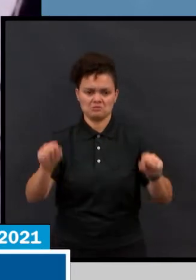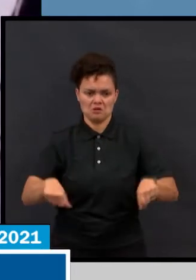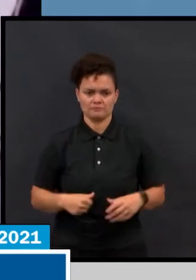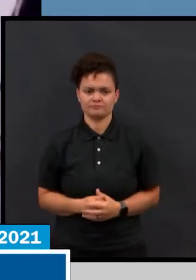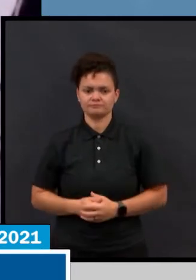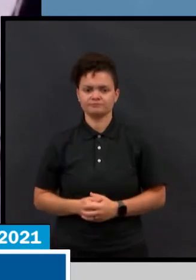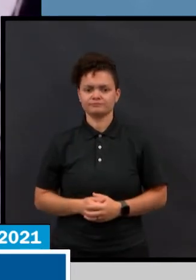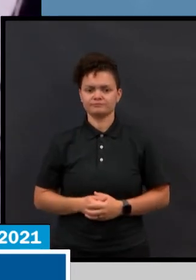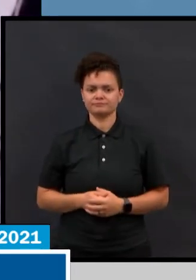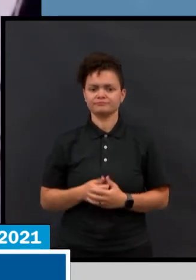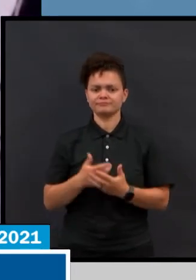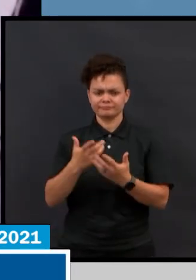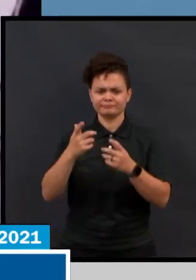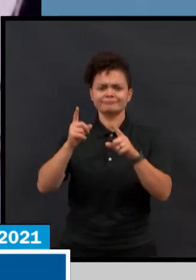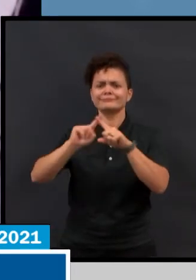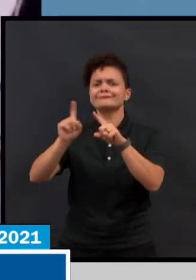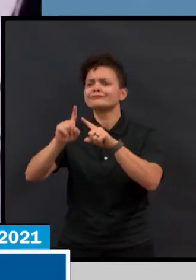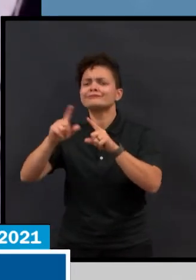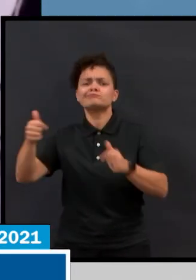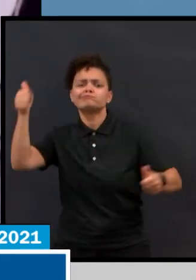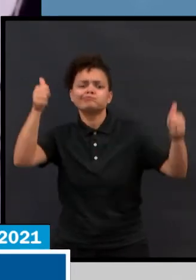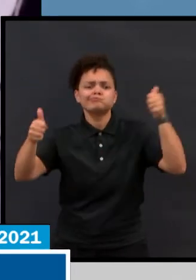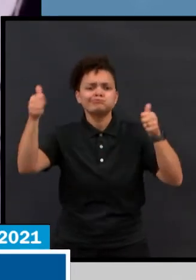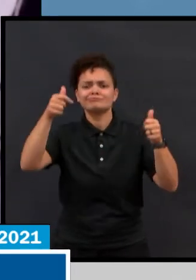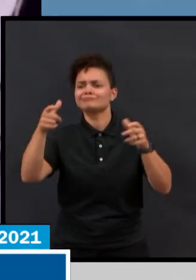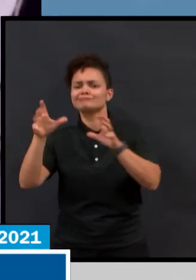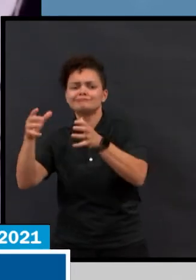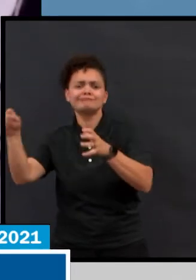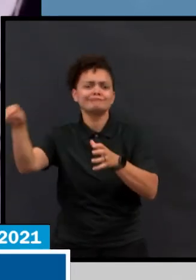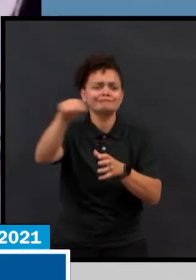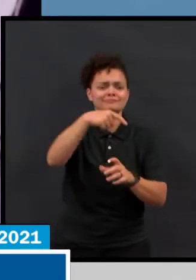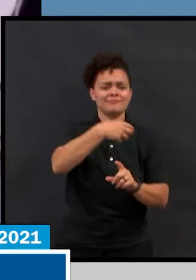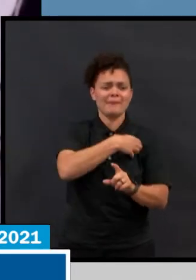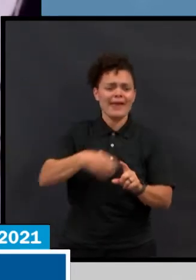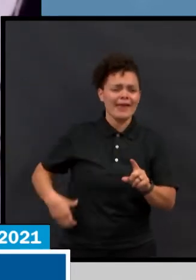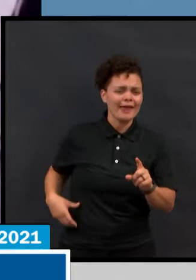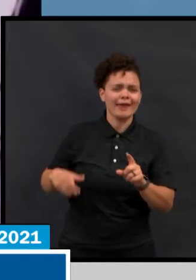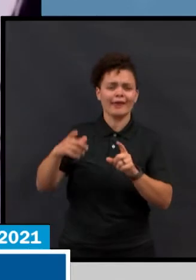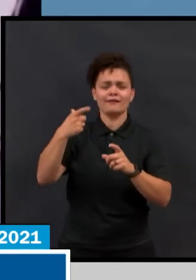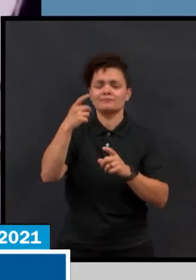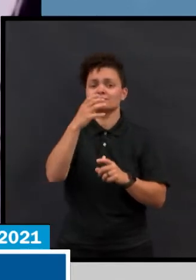as well as the mayor and your council member councilman herndon you want to drop your questions